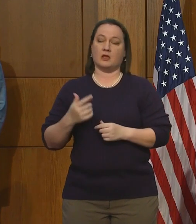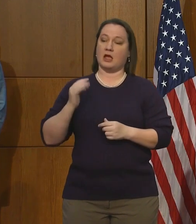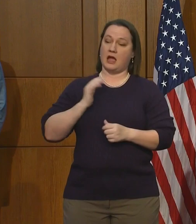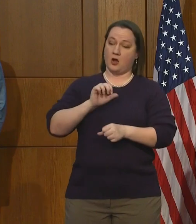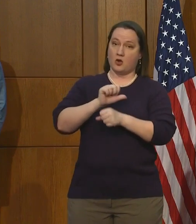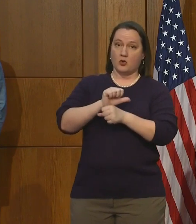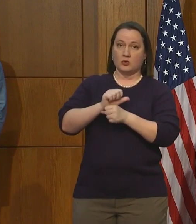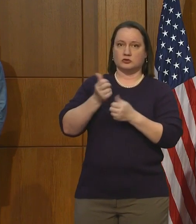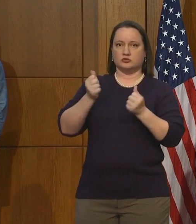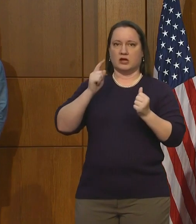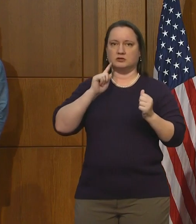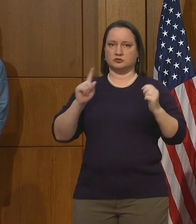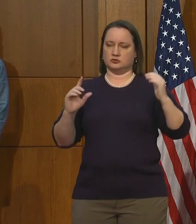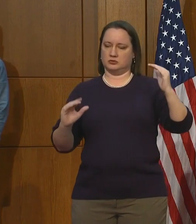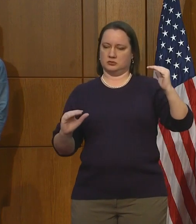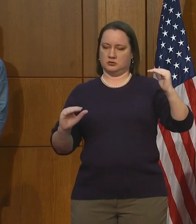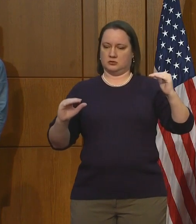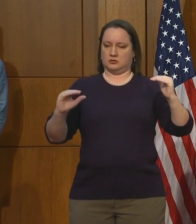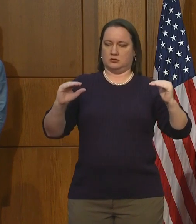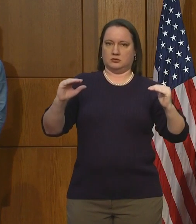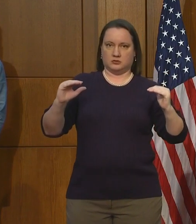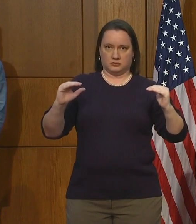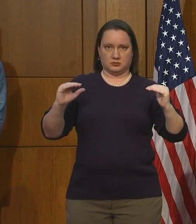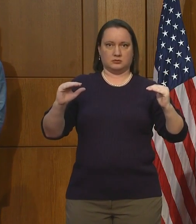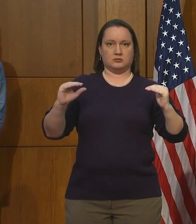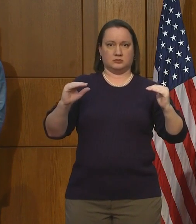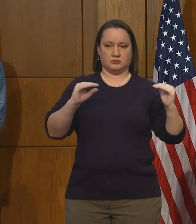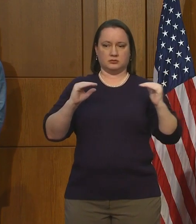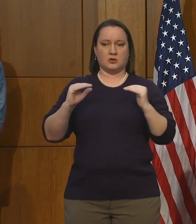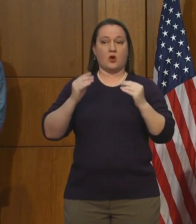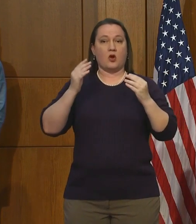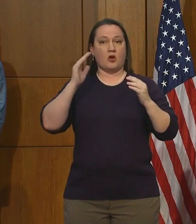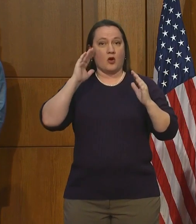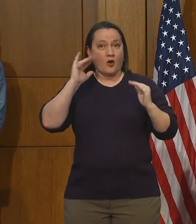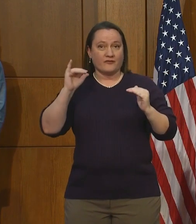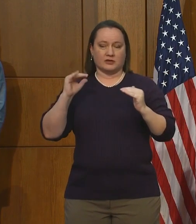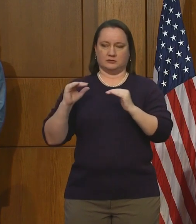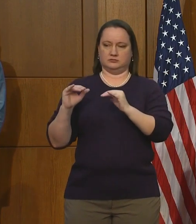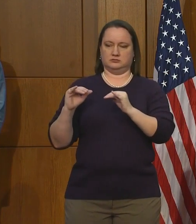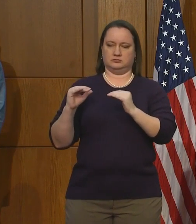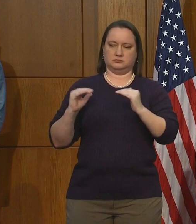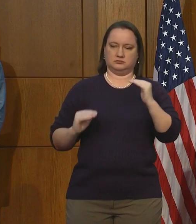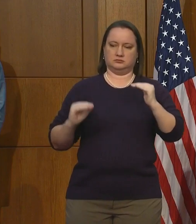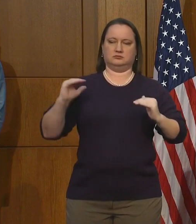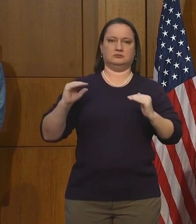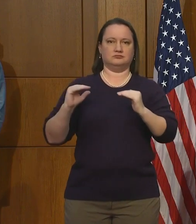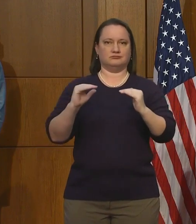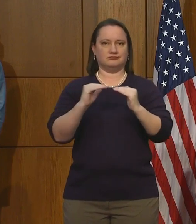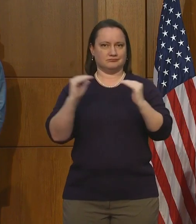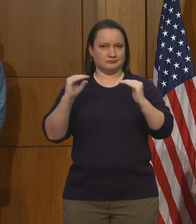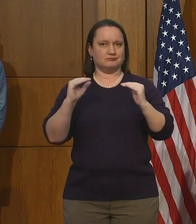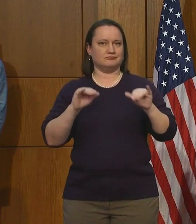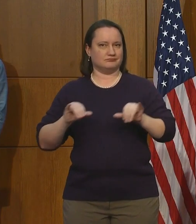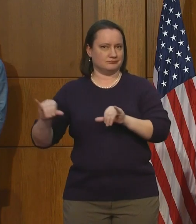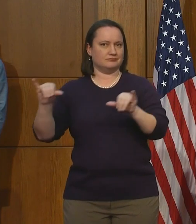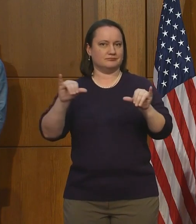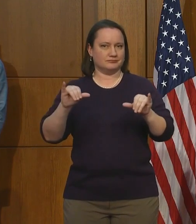WORK. WITH IN SUCH A WAY AS TO REDUCE AND HOPEFULLY ELIMINATE